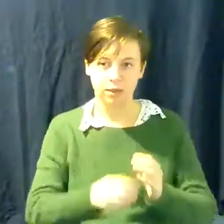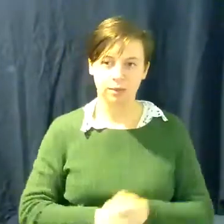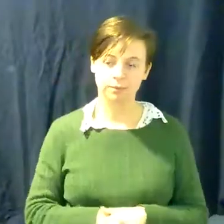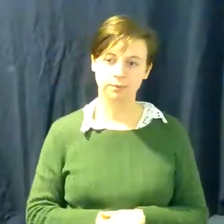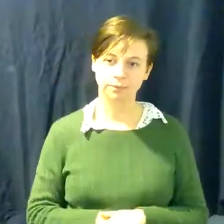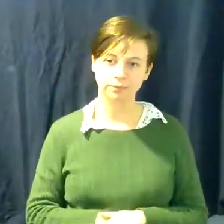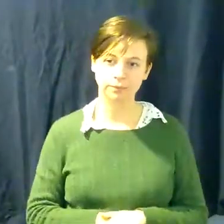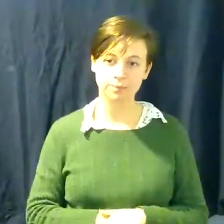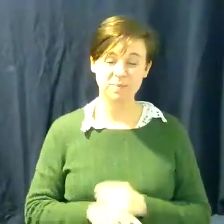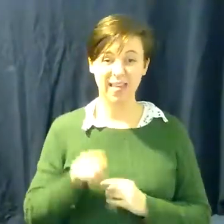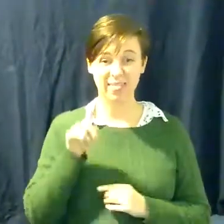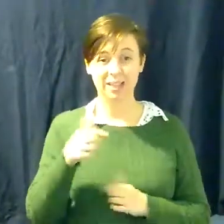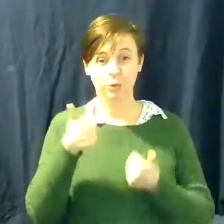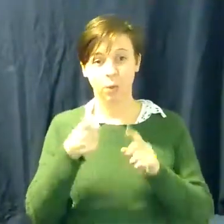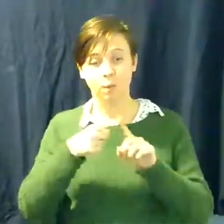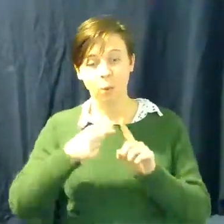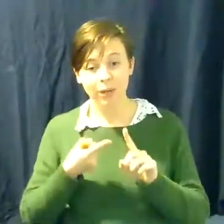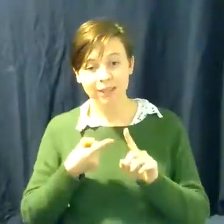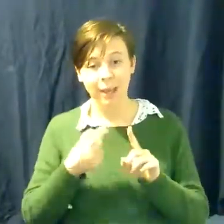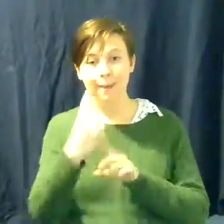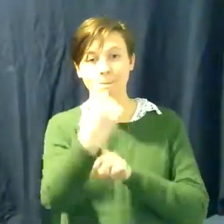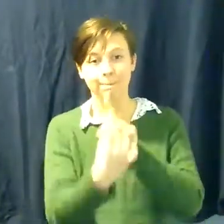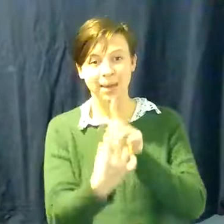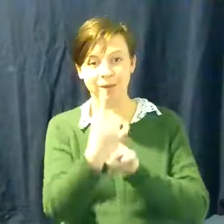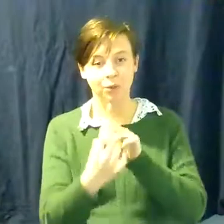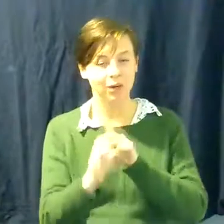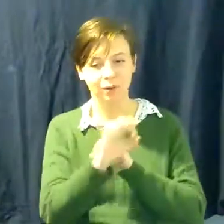to help set some activities. I guess that